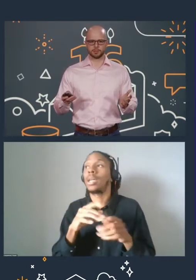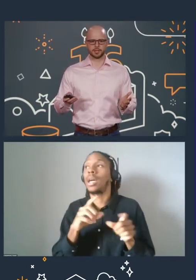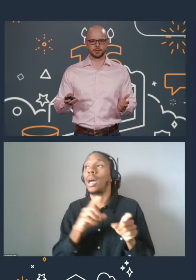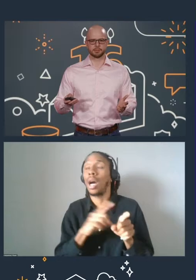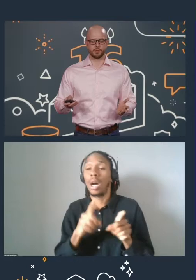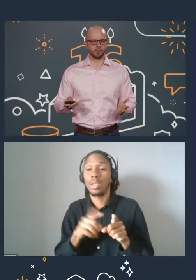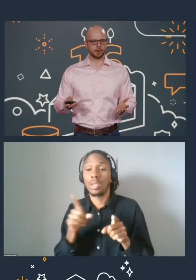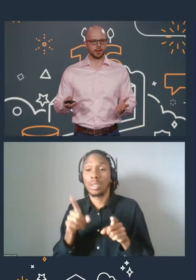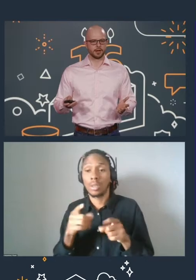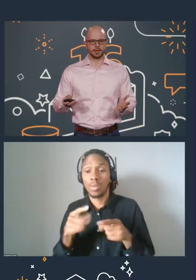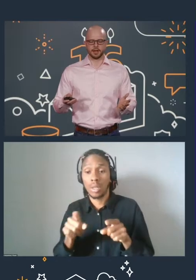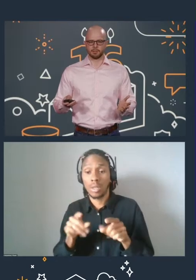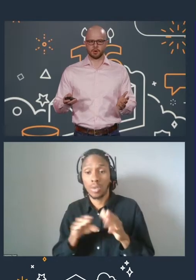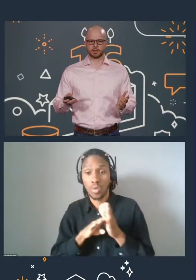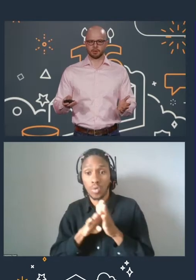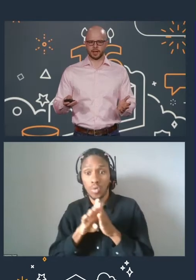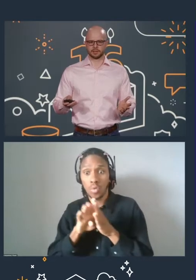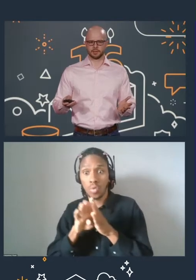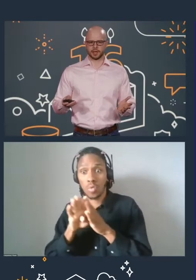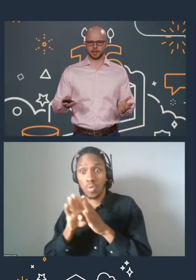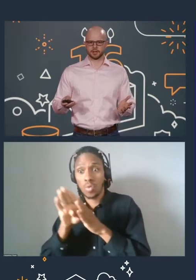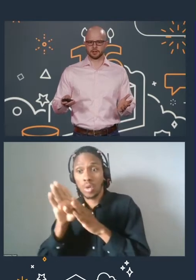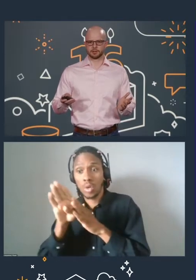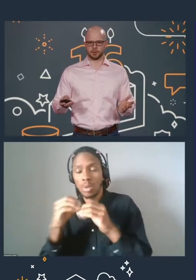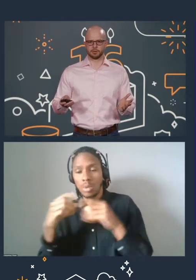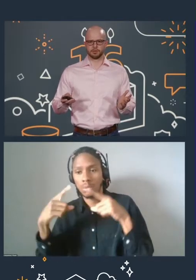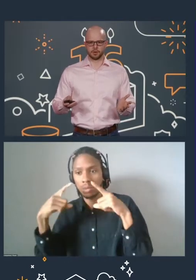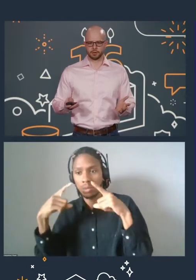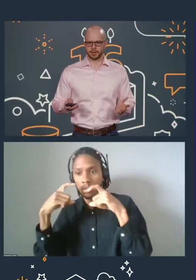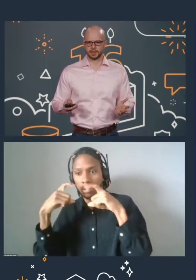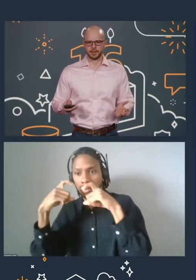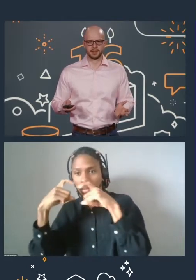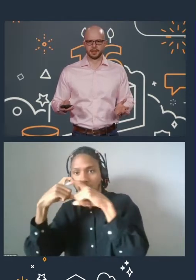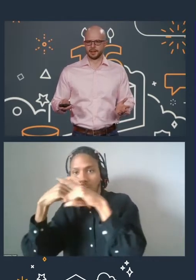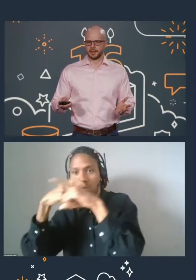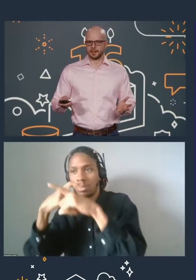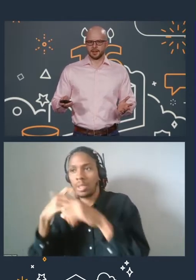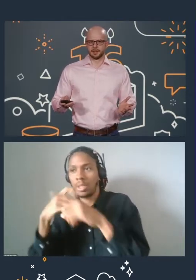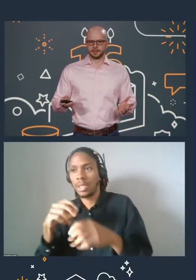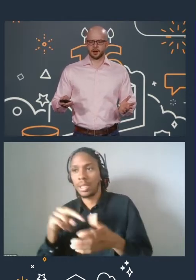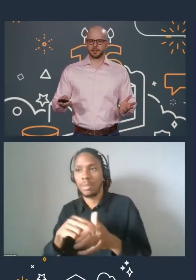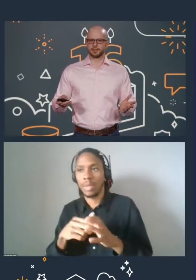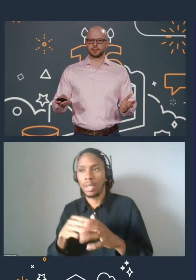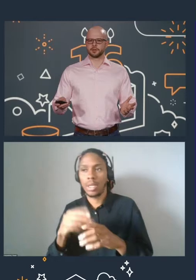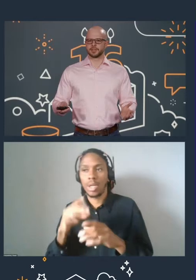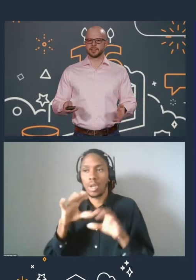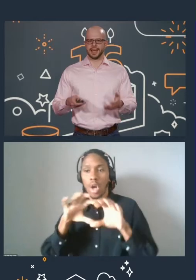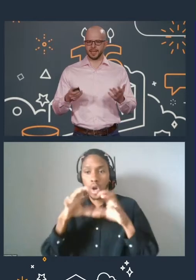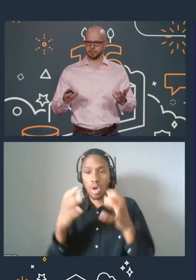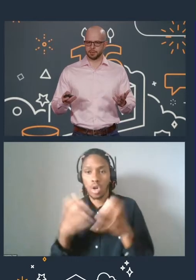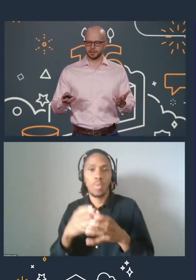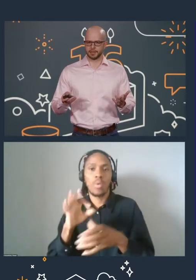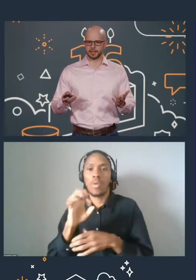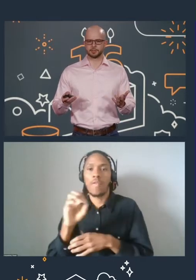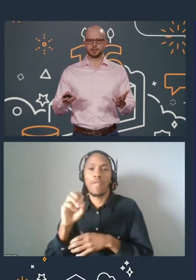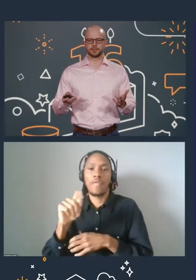it's becoming more and more complex to manage a global footprint. Companies that are using tape experience